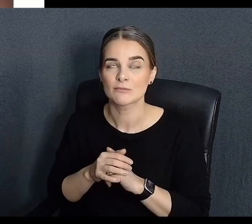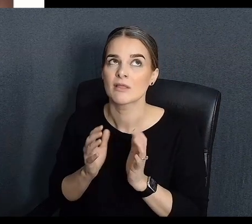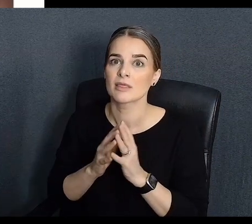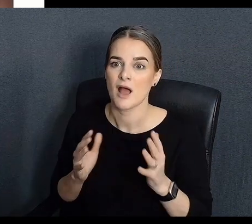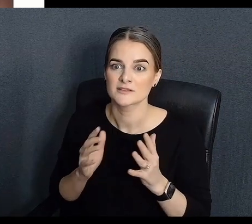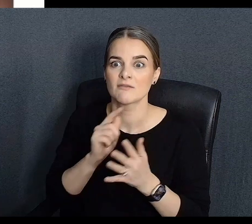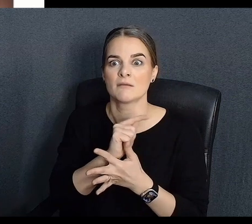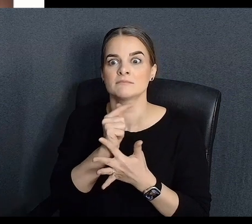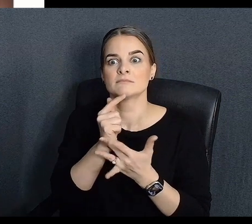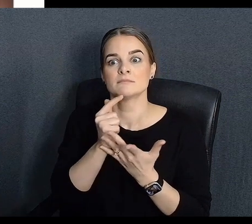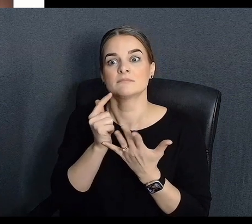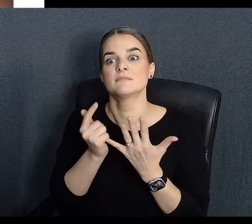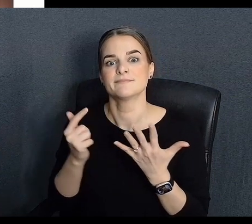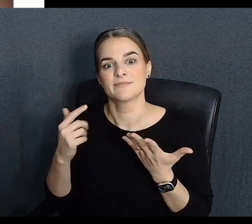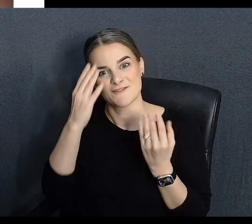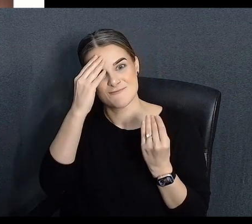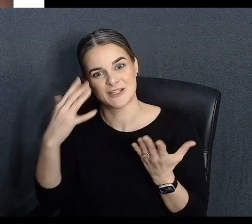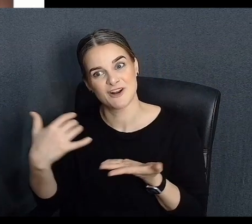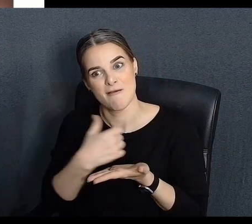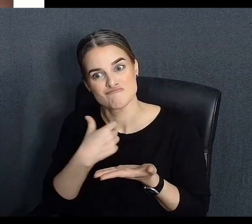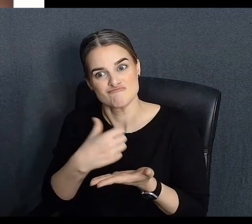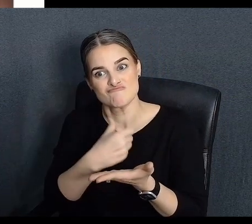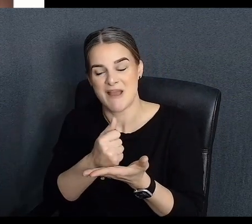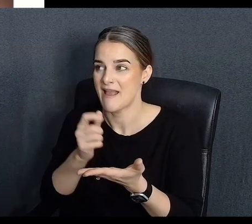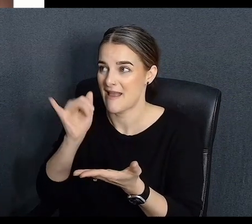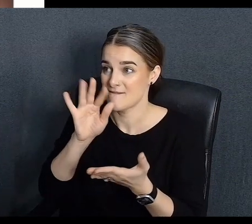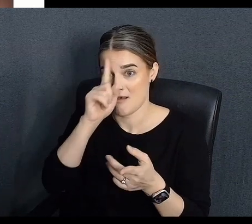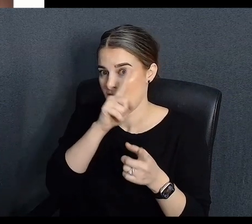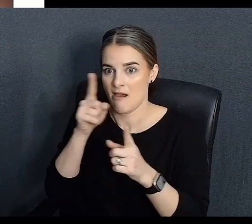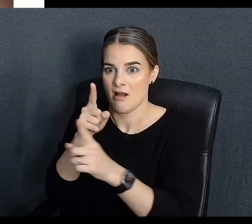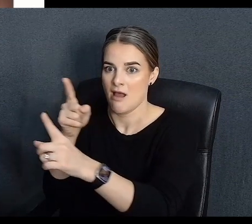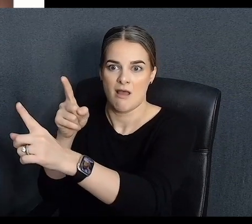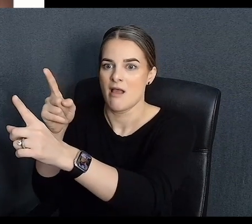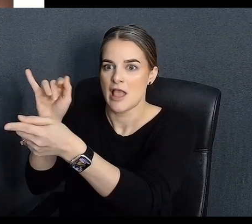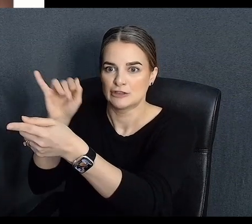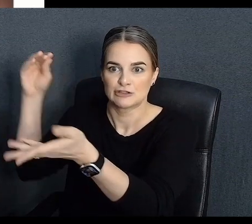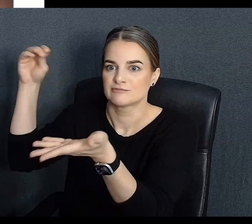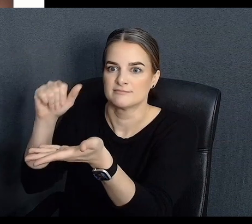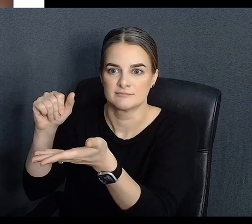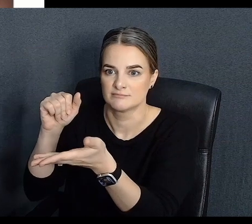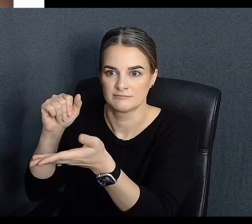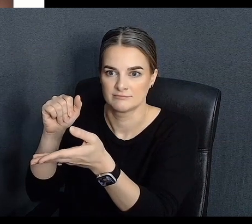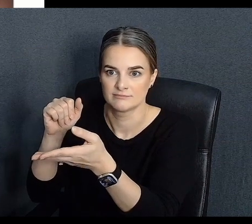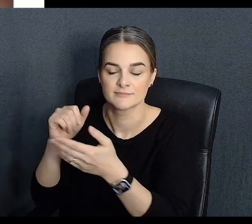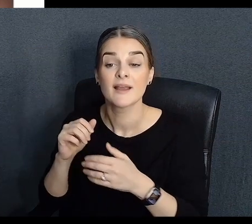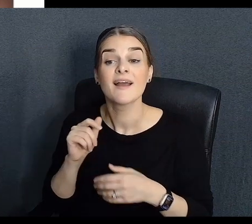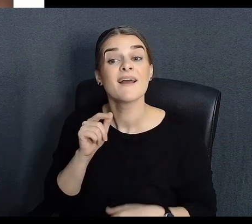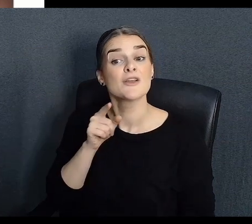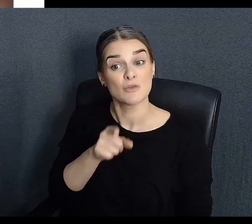that needs to be collected if you're going down the insurance funding route. Sometimes, if you're going to pay for a device out of pocket,